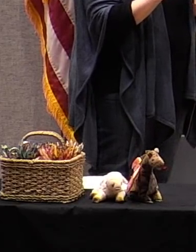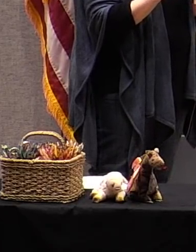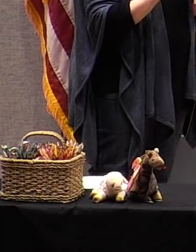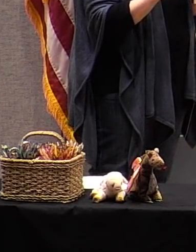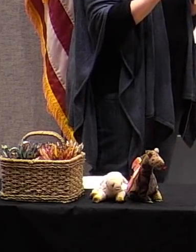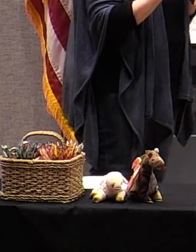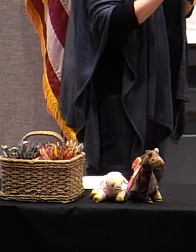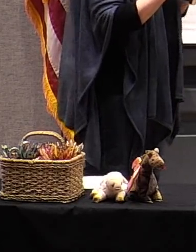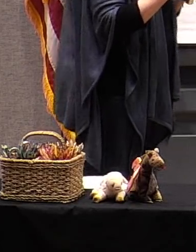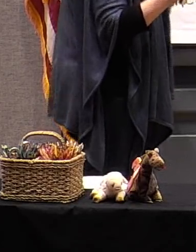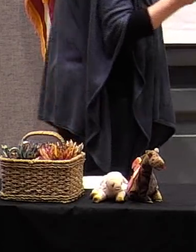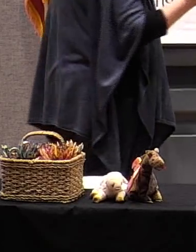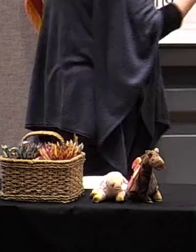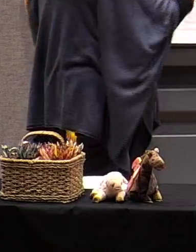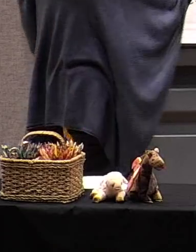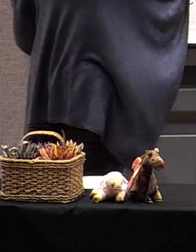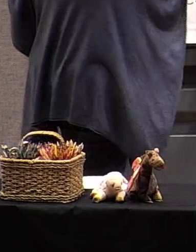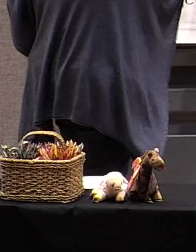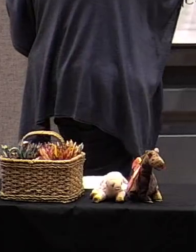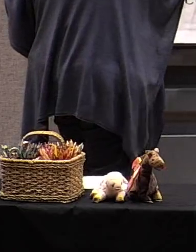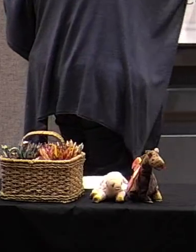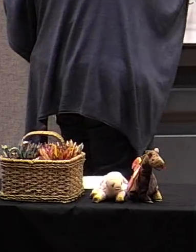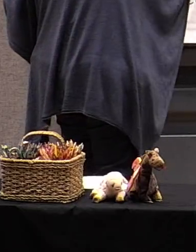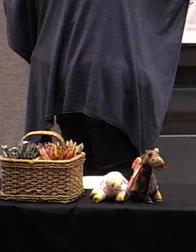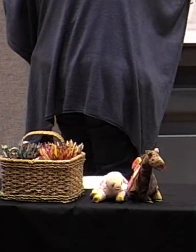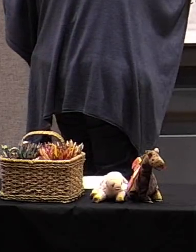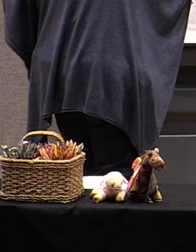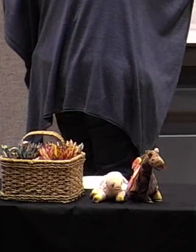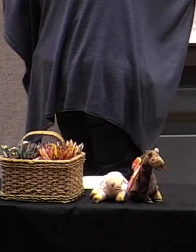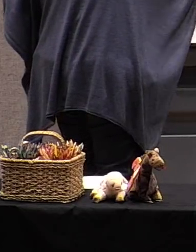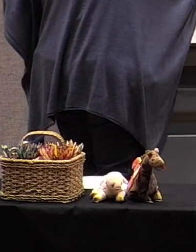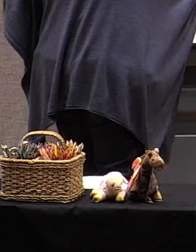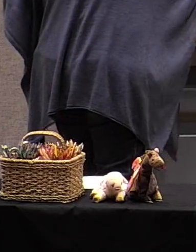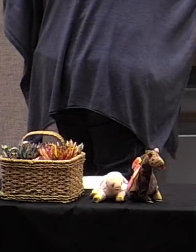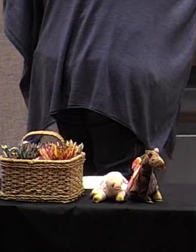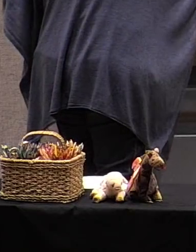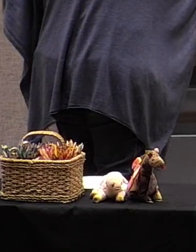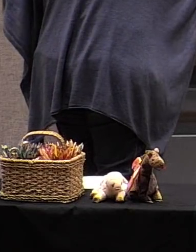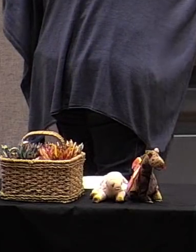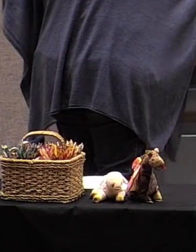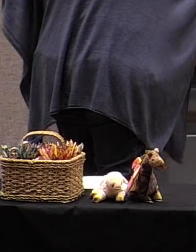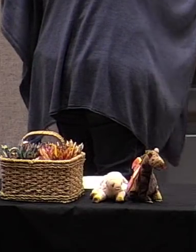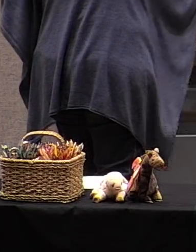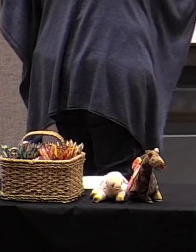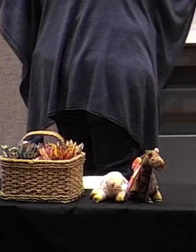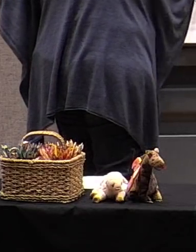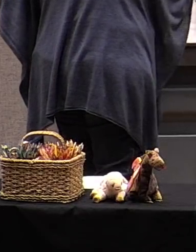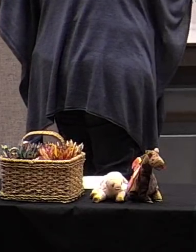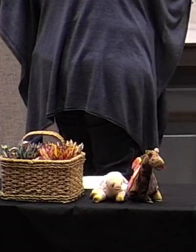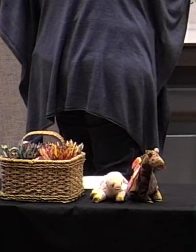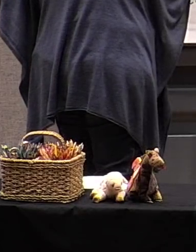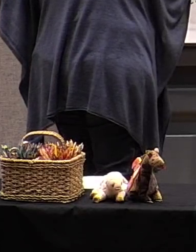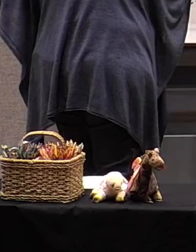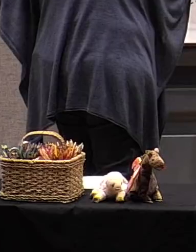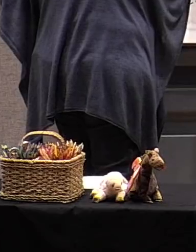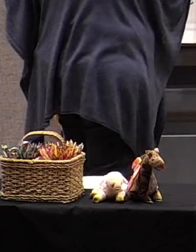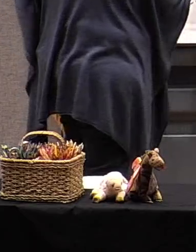my daughter helped me clean the other day. I'm gonna add a leaf for that because it was really helpful.